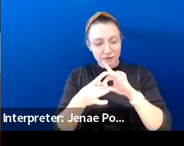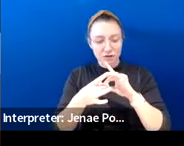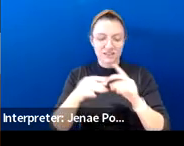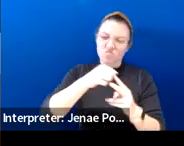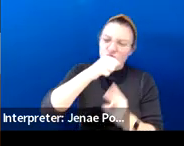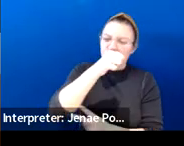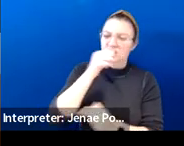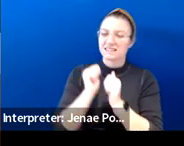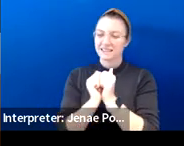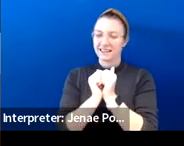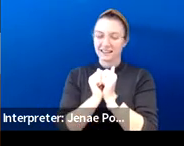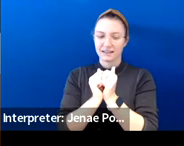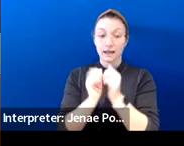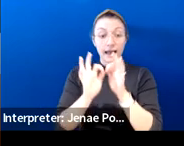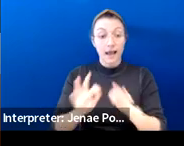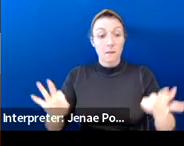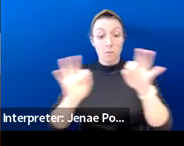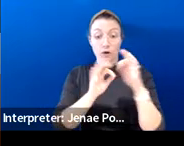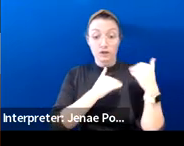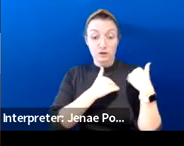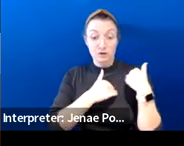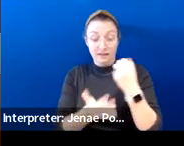an important duty of social work of being a social worker